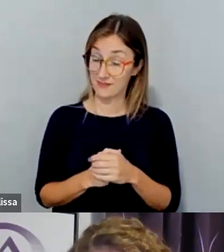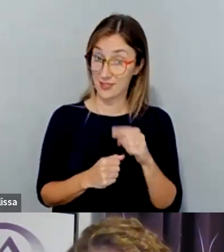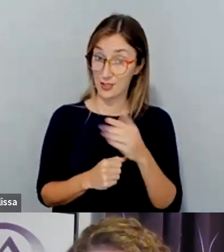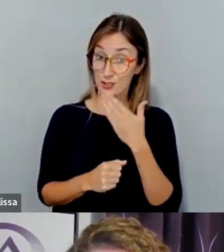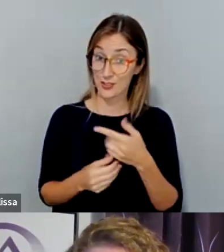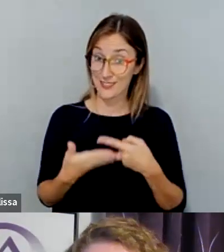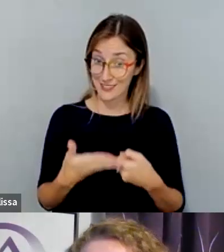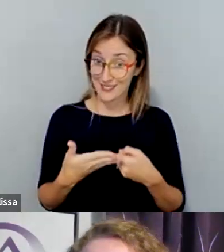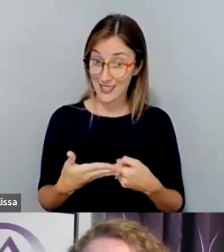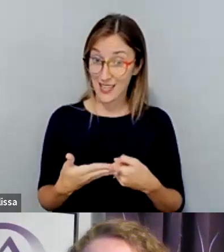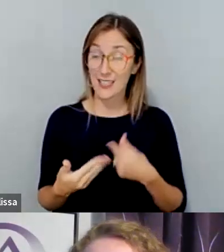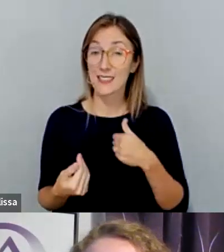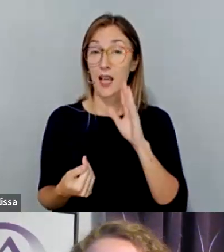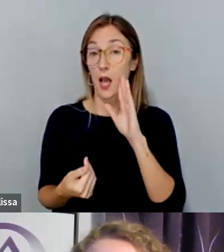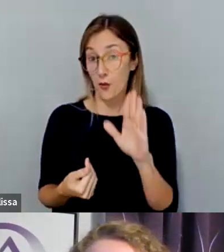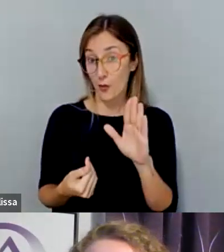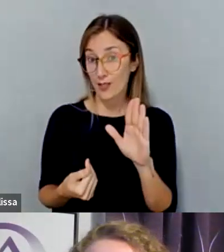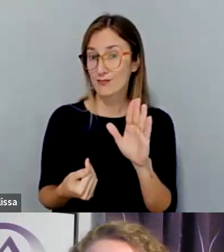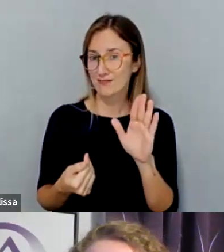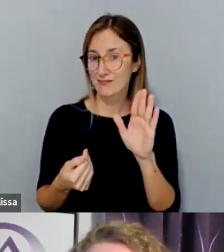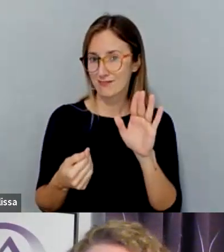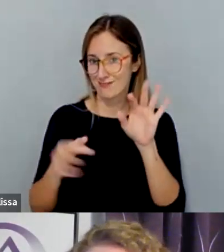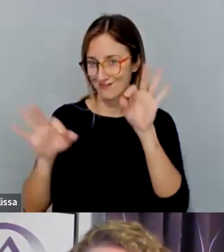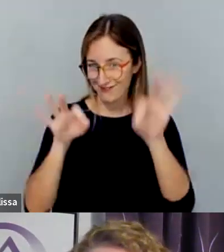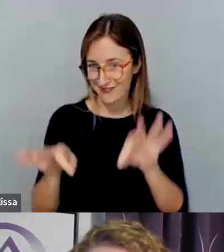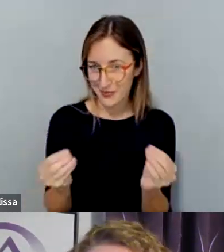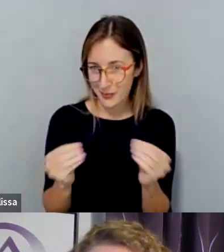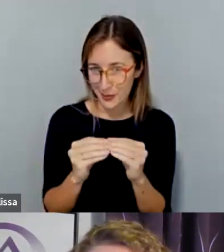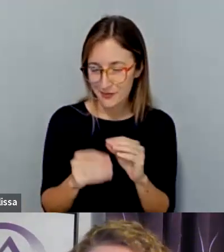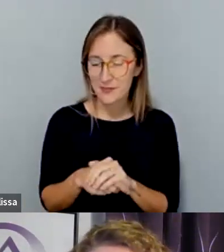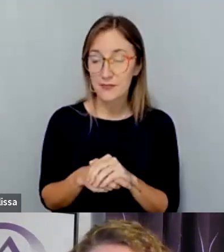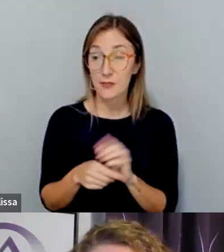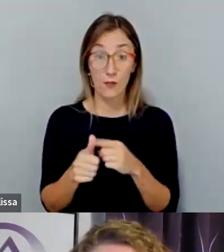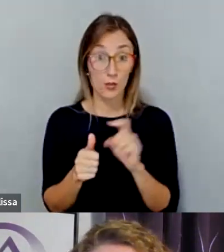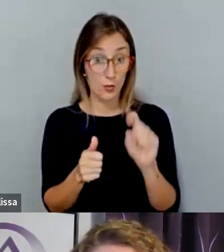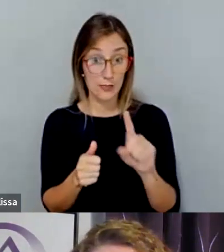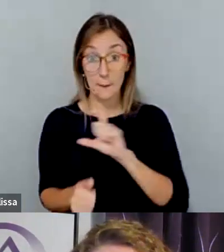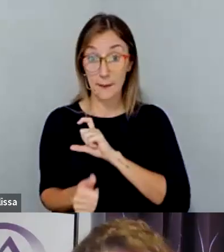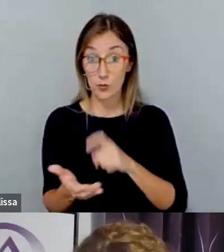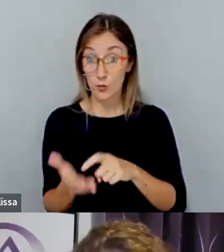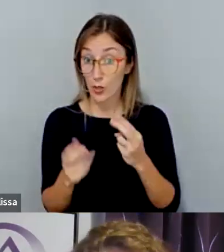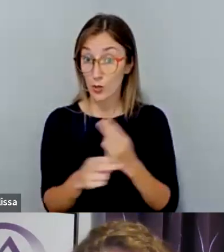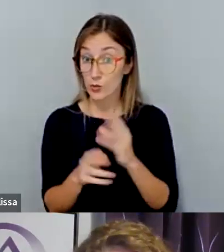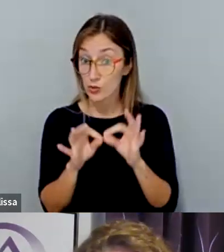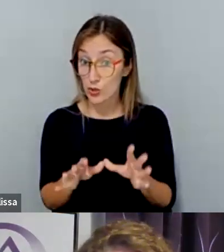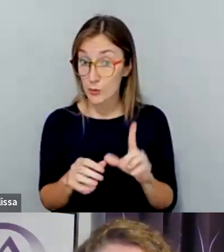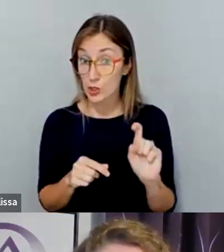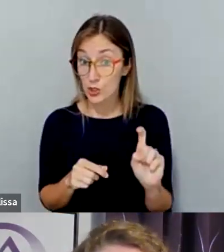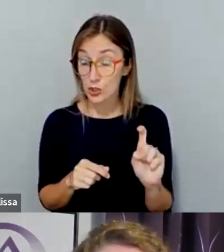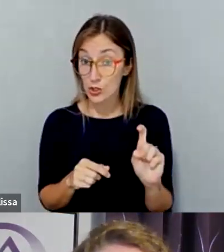right to have the agency that is interacting with him provide one. This has been a really good discussion. I'm going to